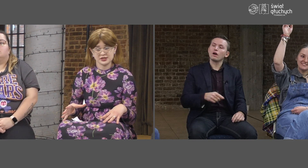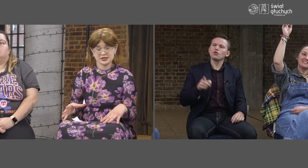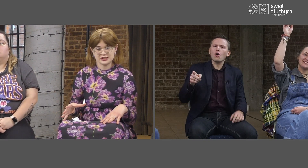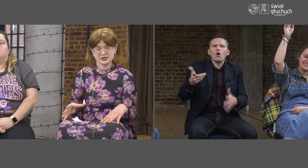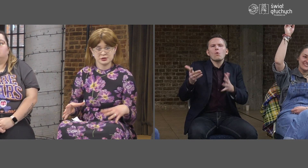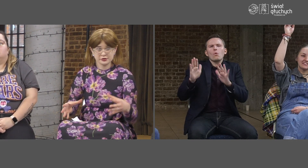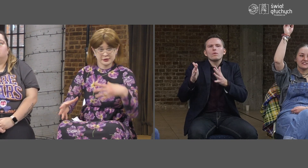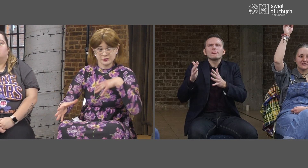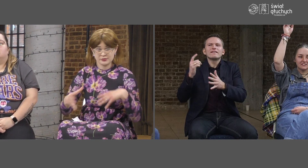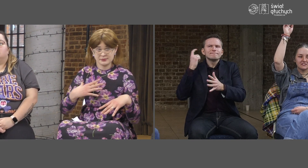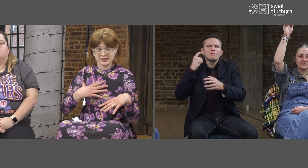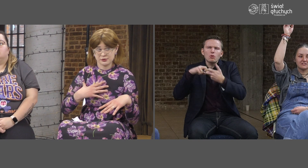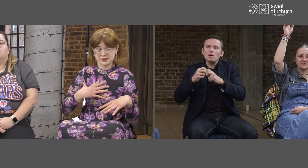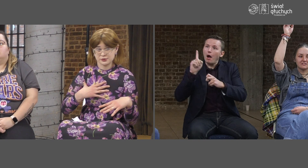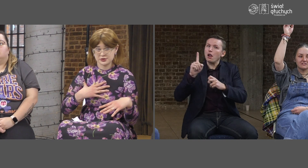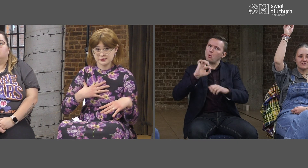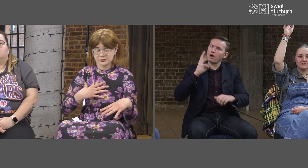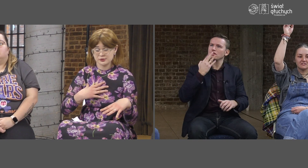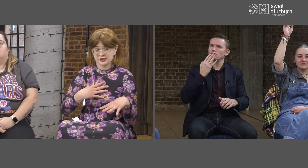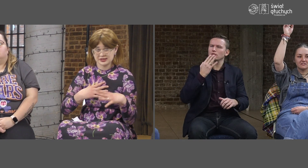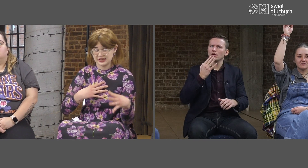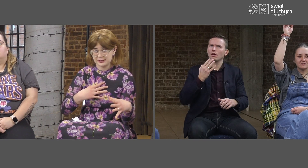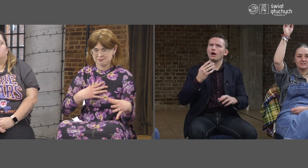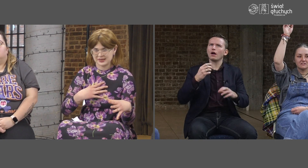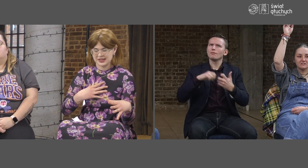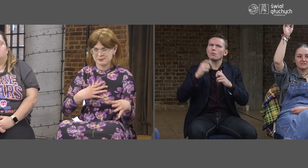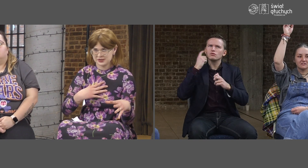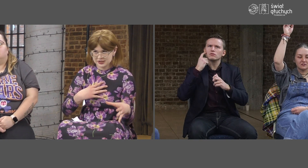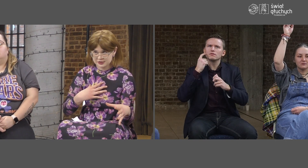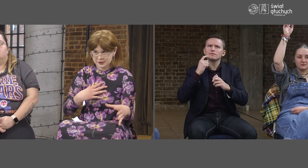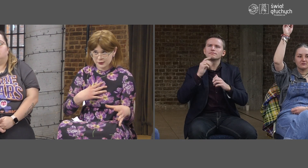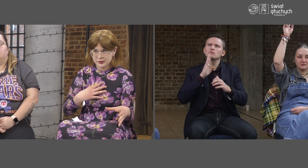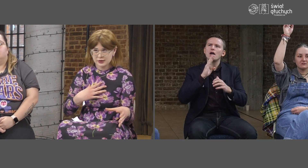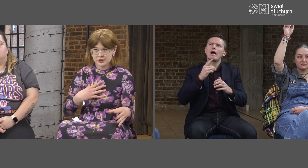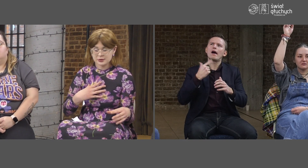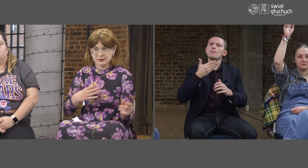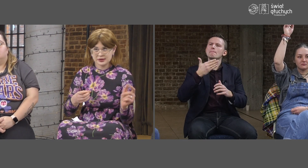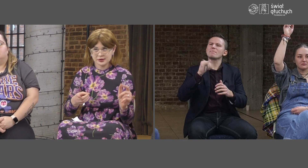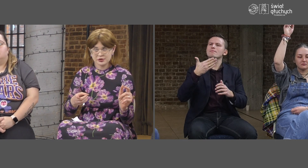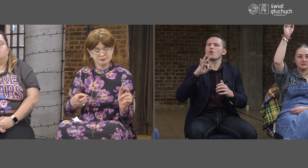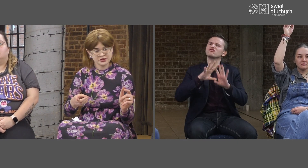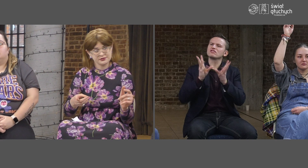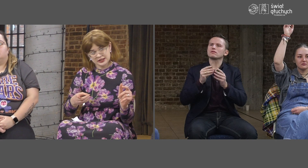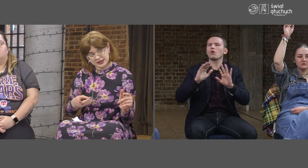And that left a strange mental mark on me. I remember that for many years